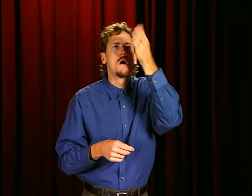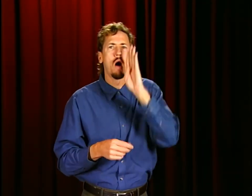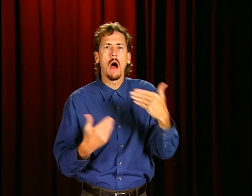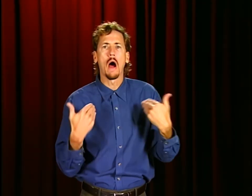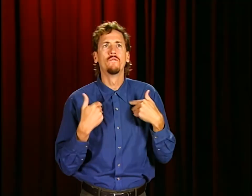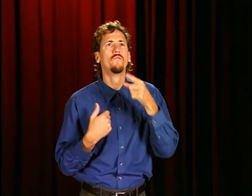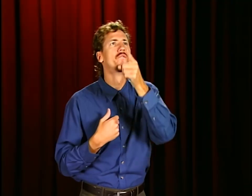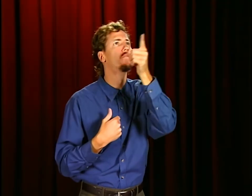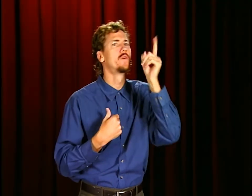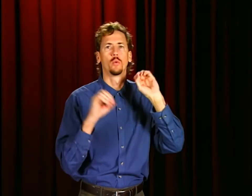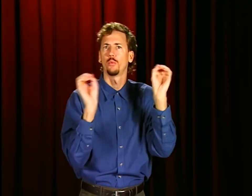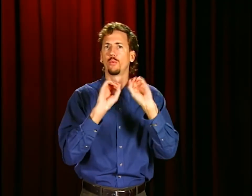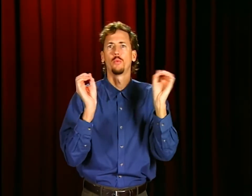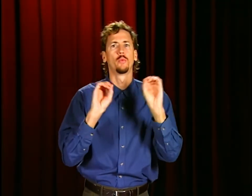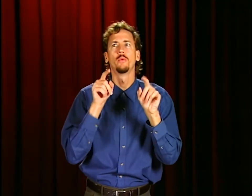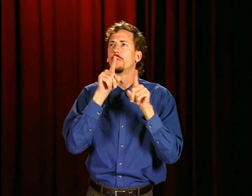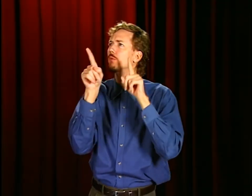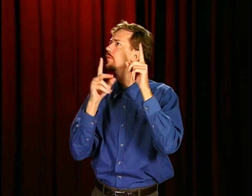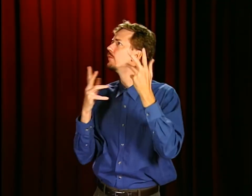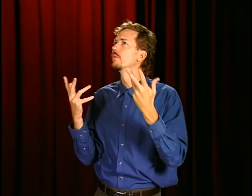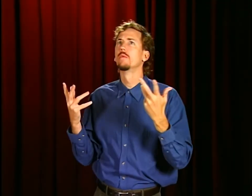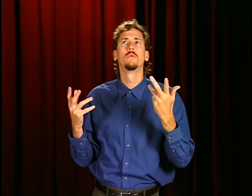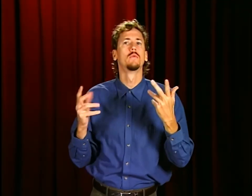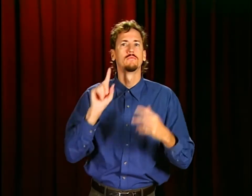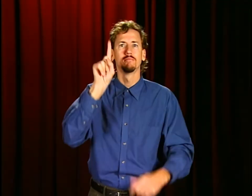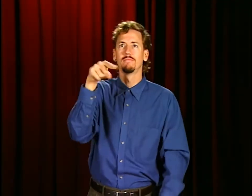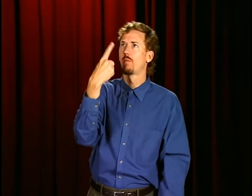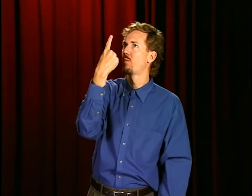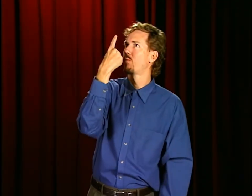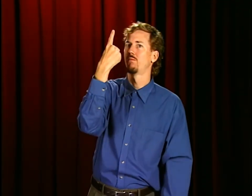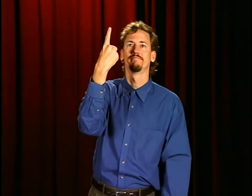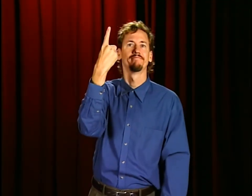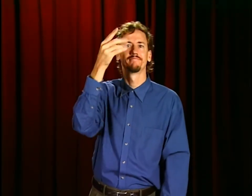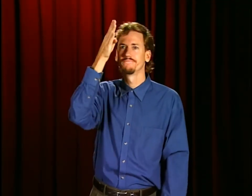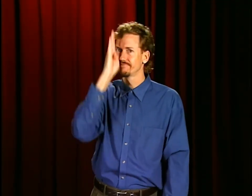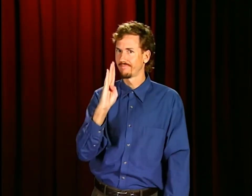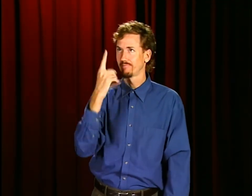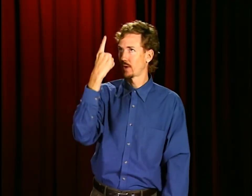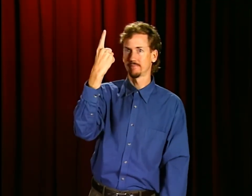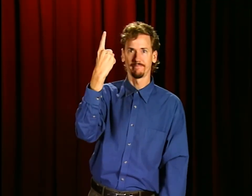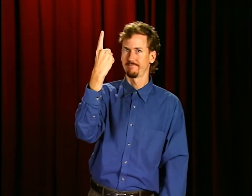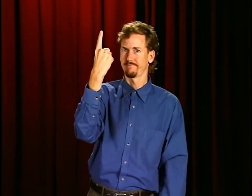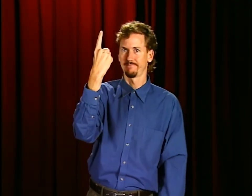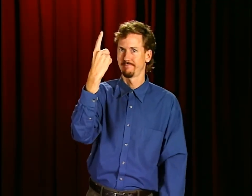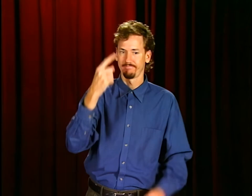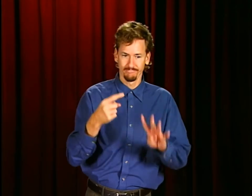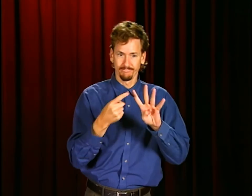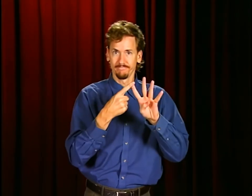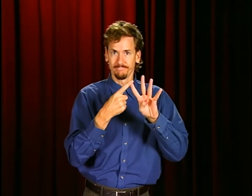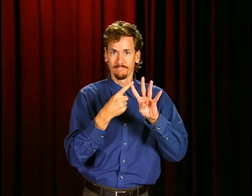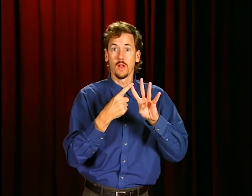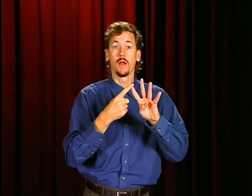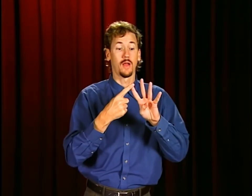WELL, HOW DO I KNOW YOU'RE BEING TRUTHFUL IN YOUR EXPENSE ACCOUNT? MAYBE YOU'RE FUDGING THE NUMBERS A LITTLE BIT,